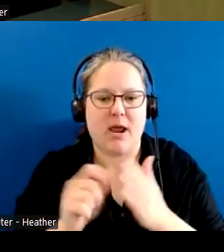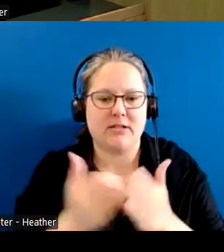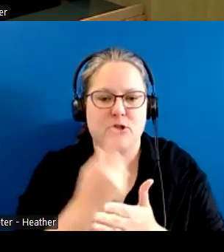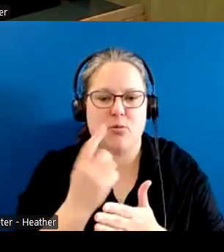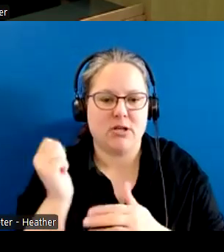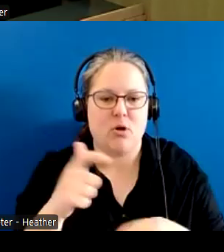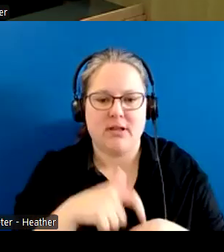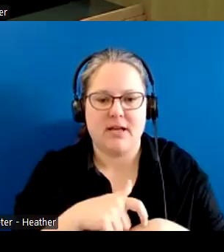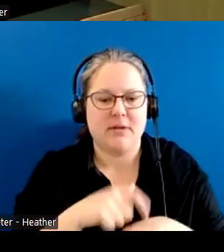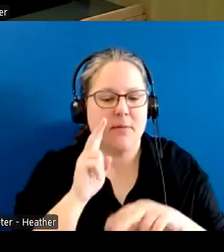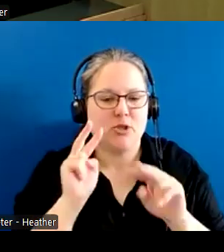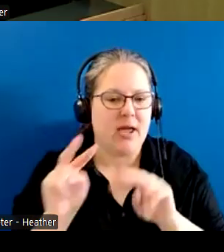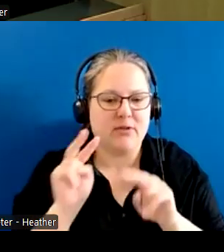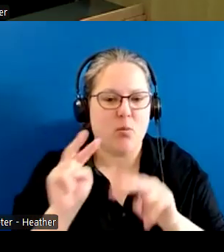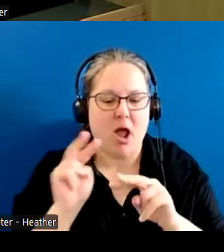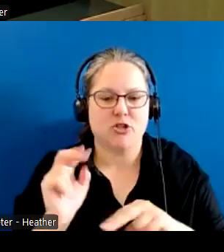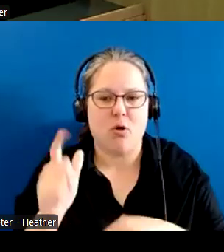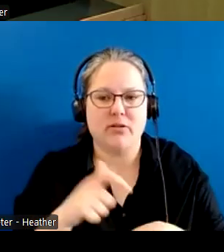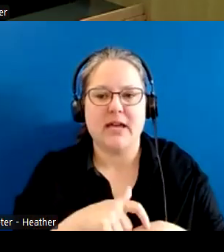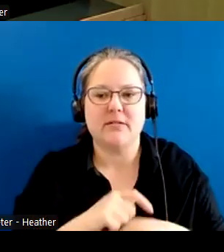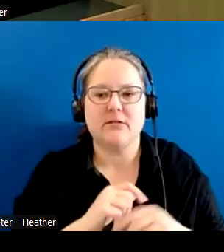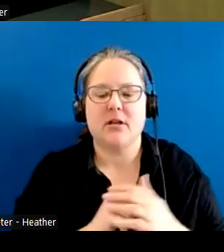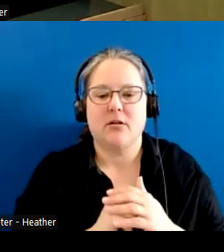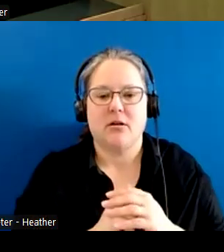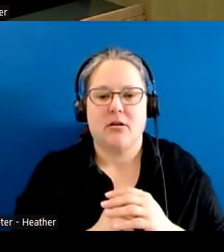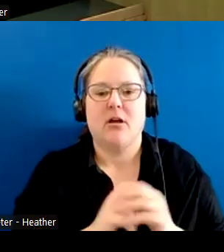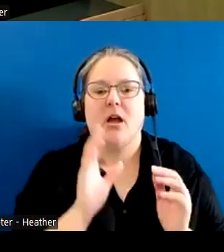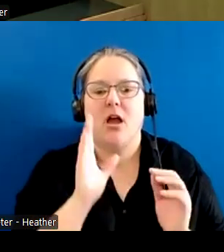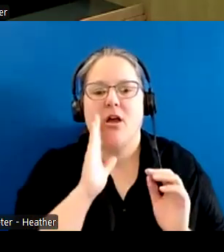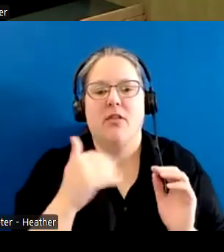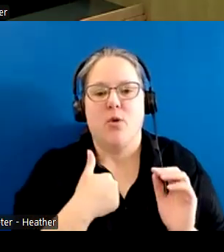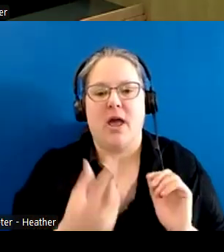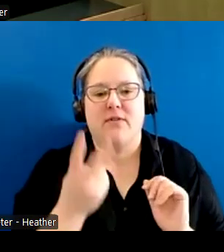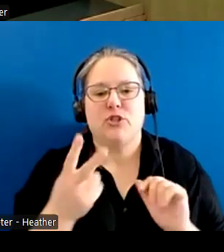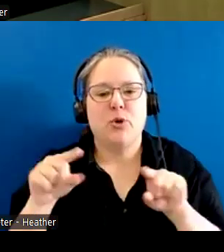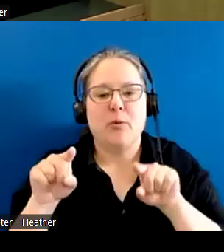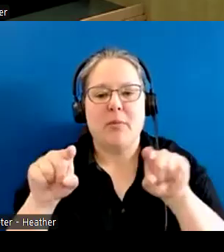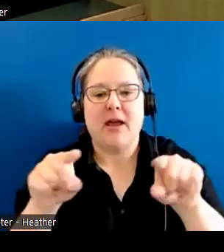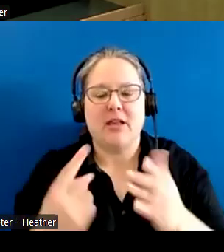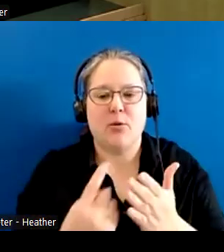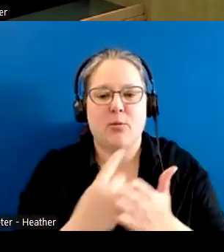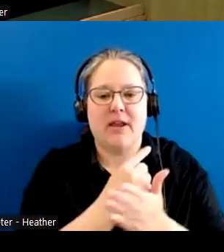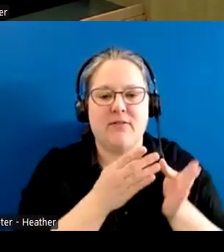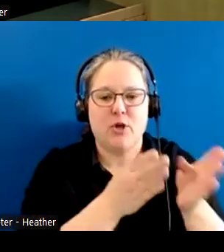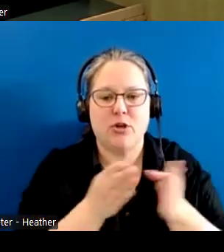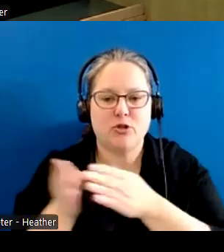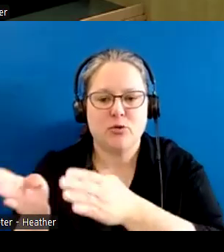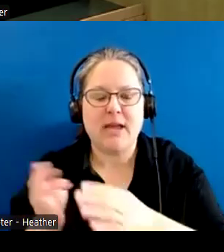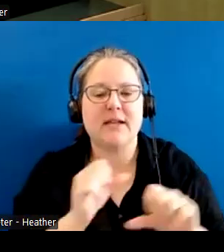keep your eyes peeled for them. Um there are ter two parallel review tracks. Uh there's scientific